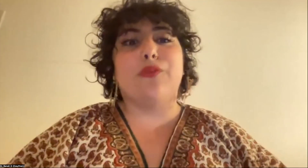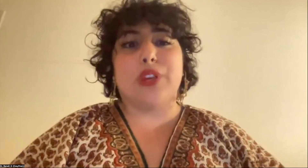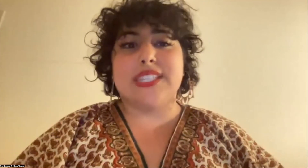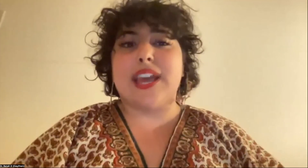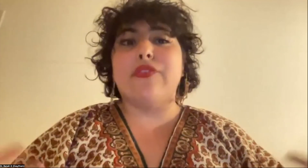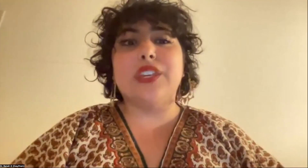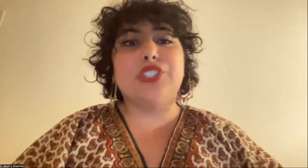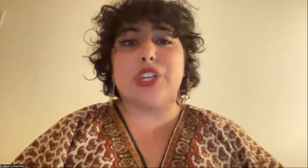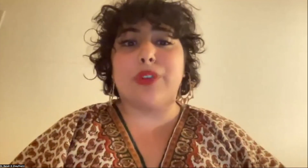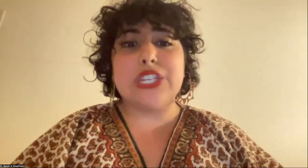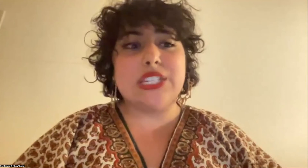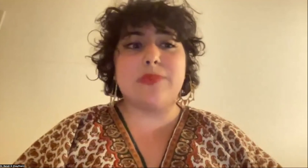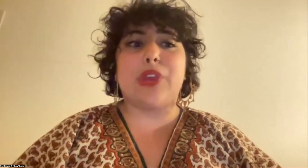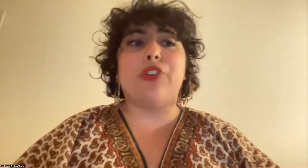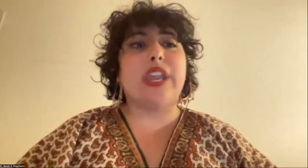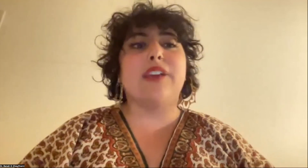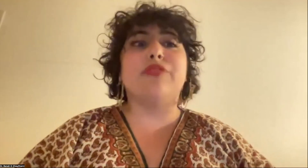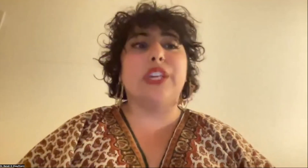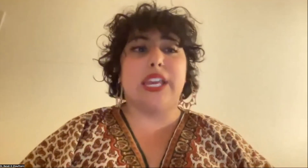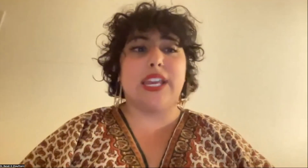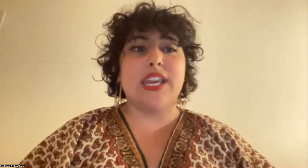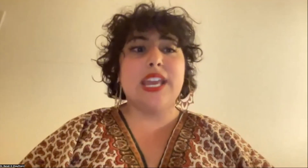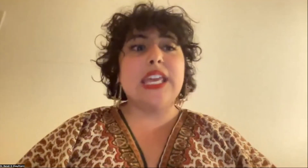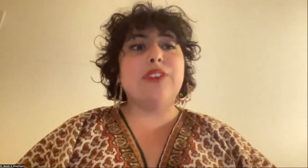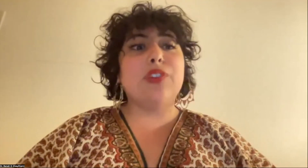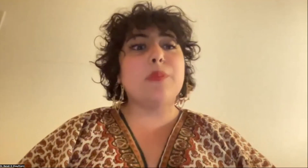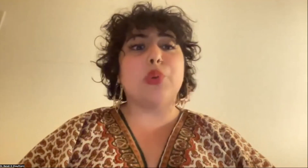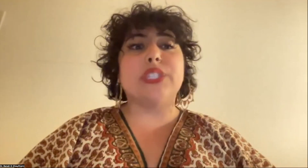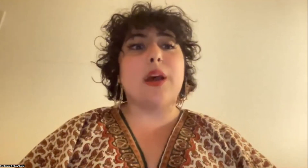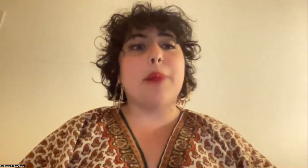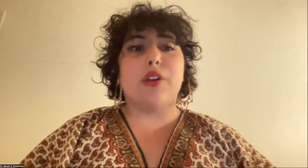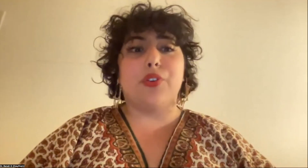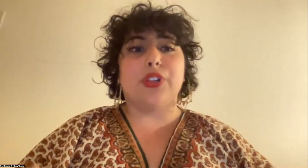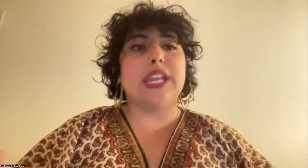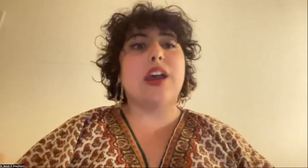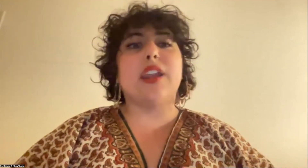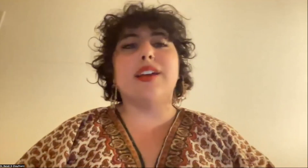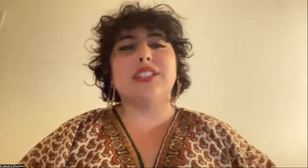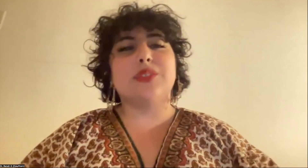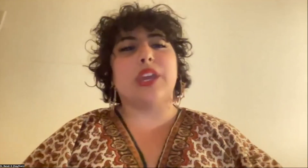their voices have healed generations by creating a feeling. Even the most numb uncle cannot unsway